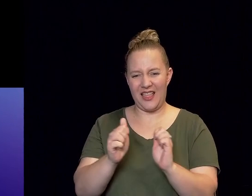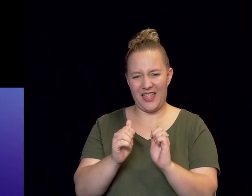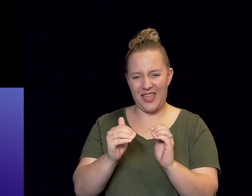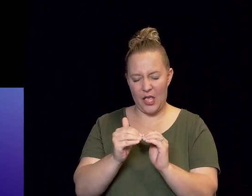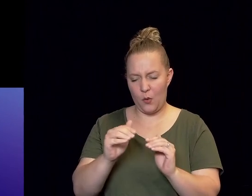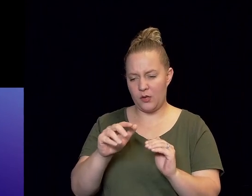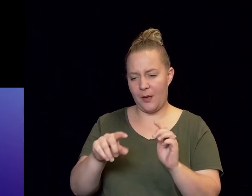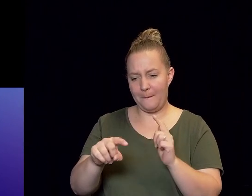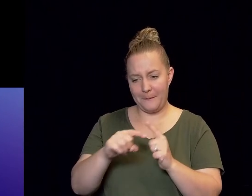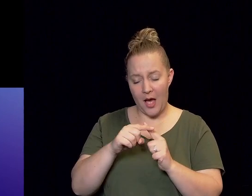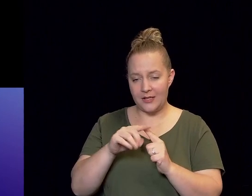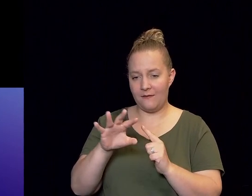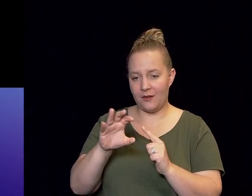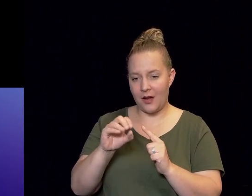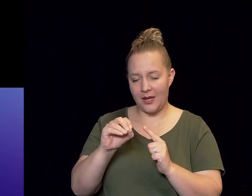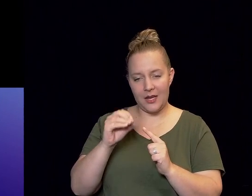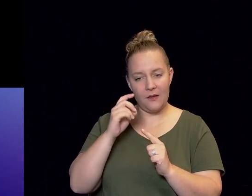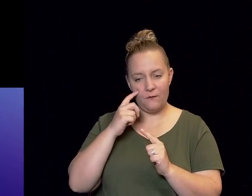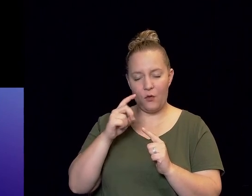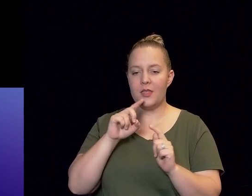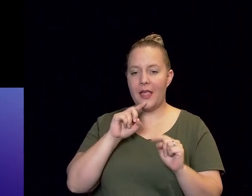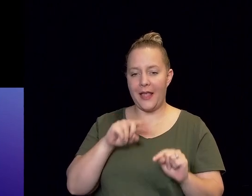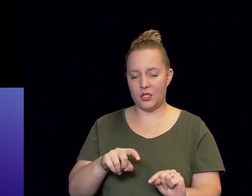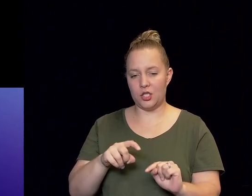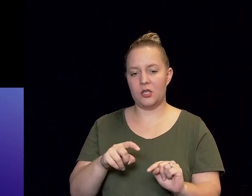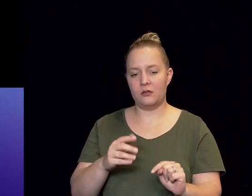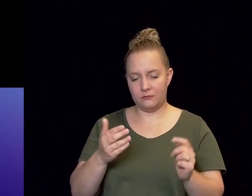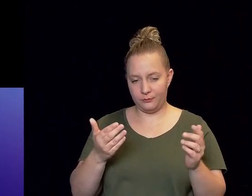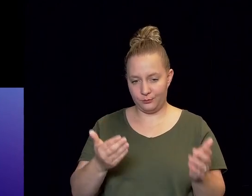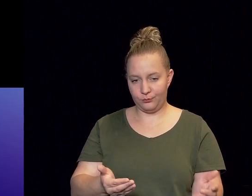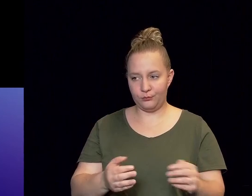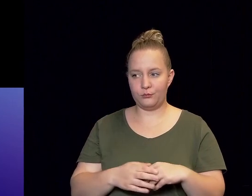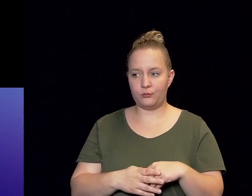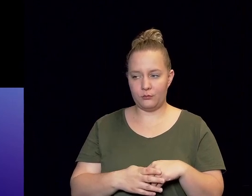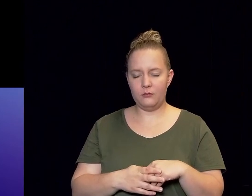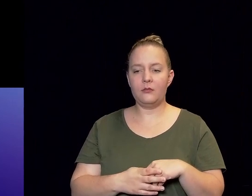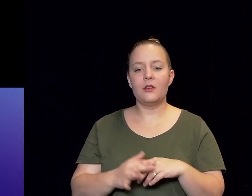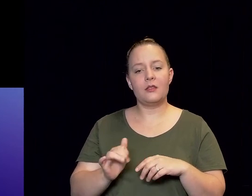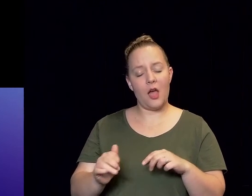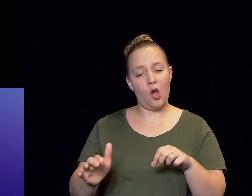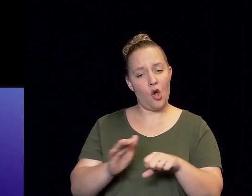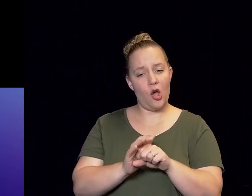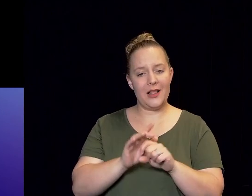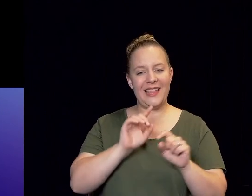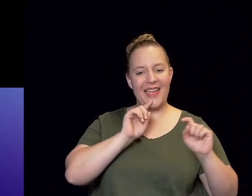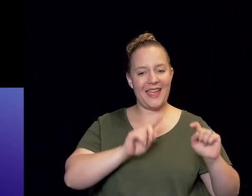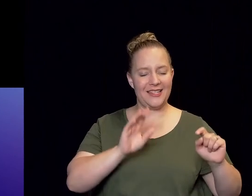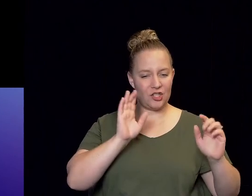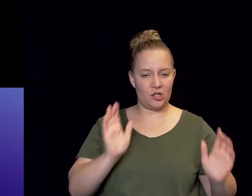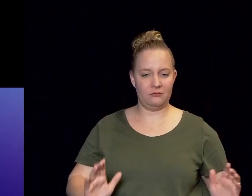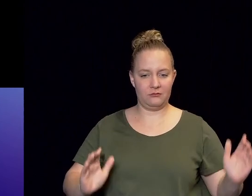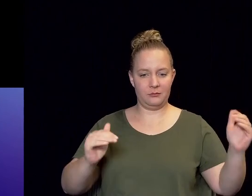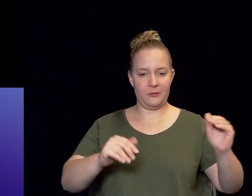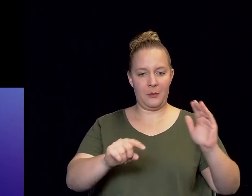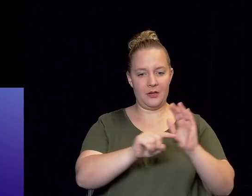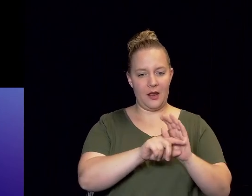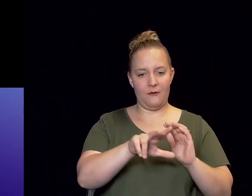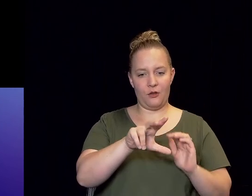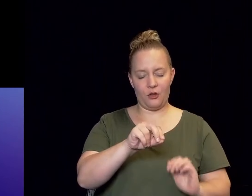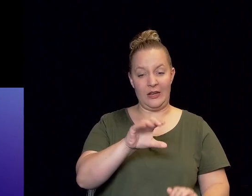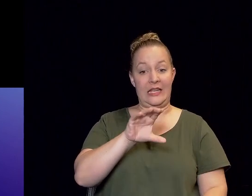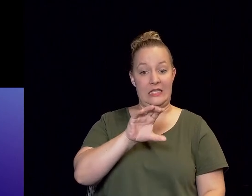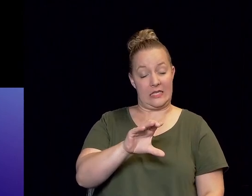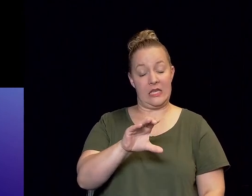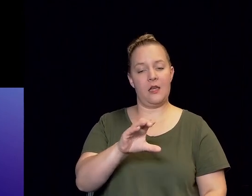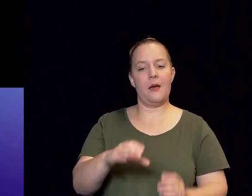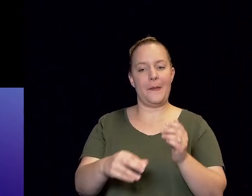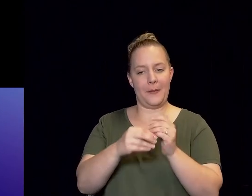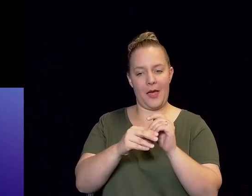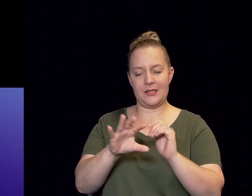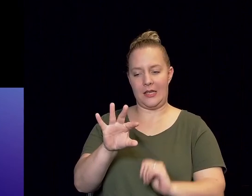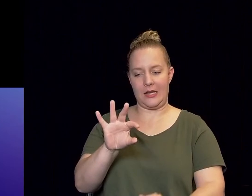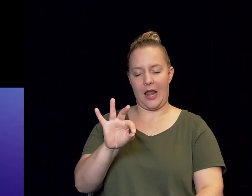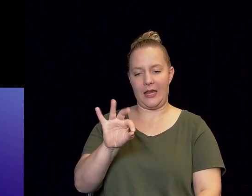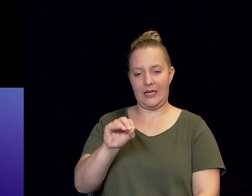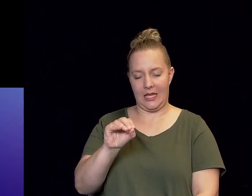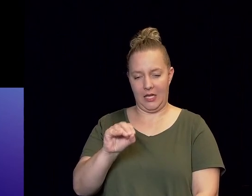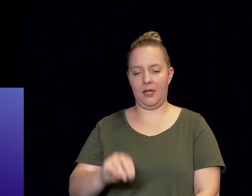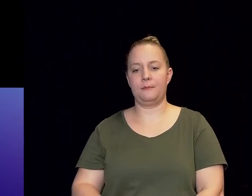answer for that expression. But then here, this entire answer would end up being -30c + 90.